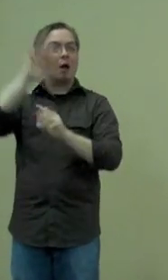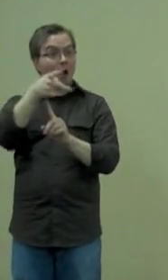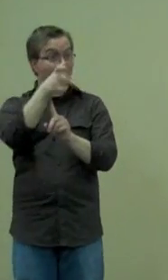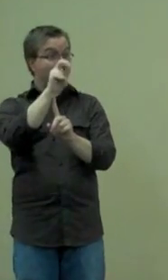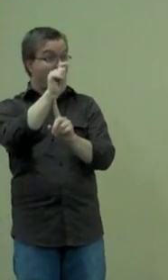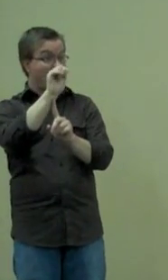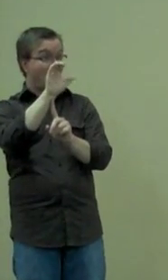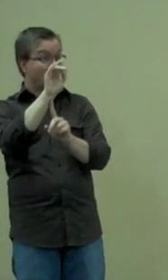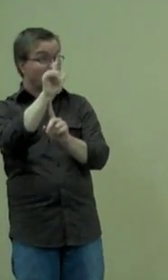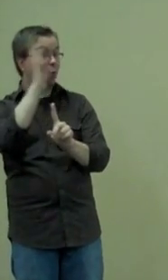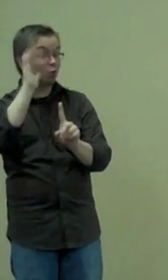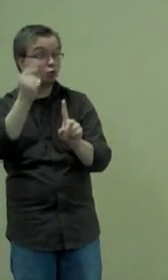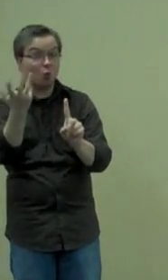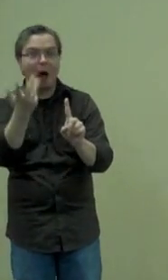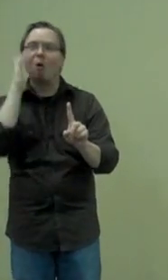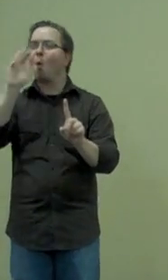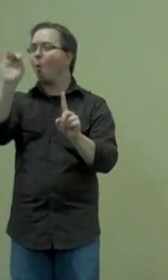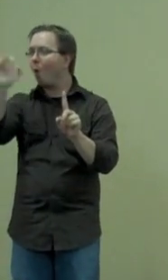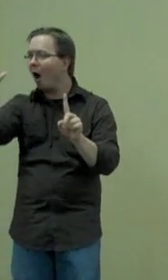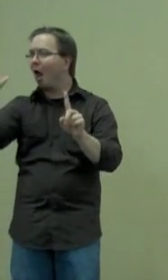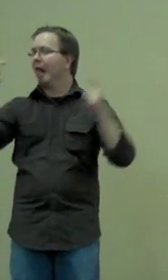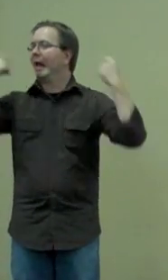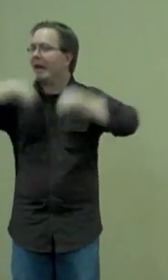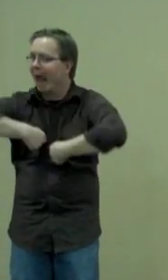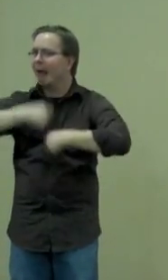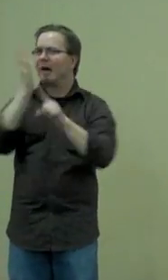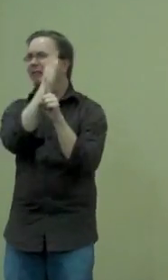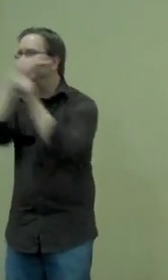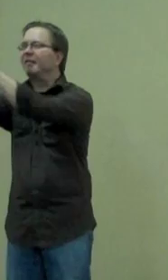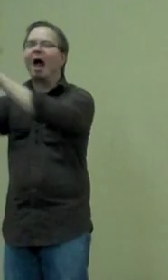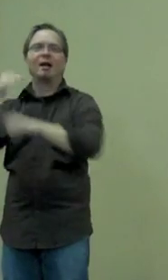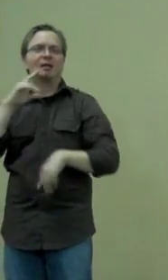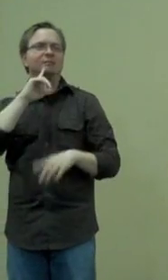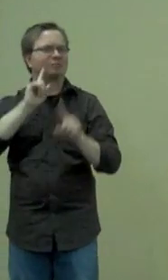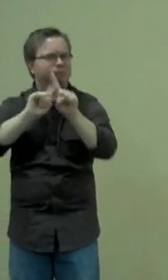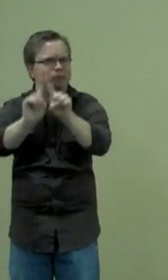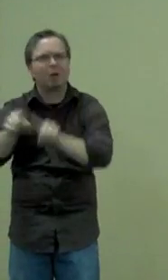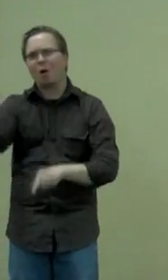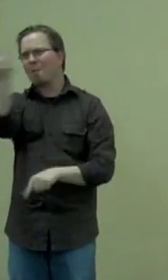OK? We all know this with the oils, with the cake, with the flyings, with the tongues.